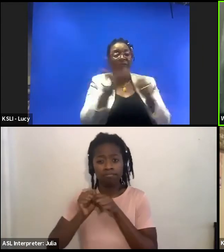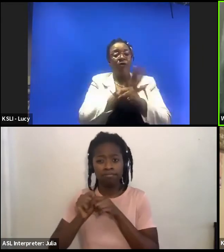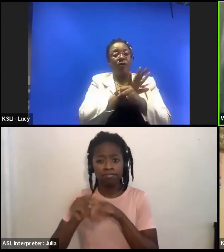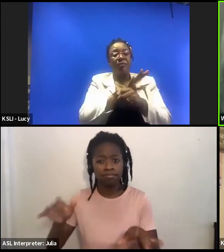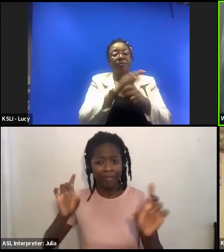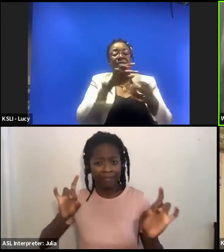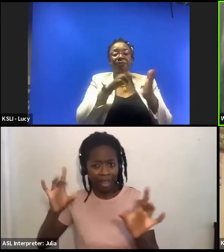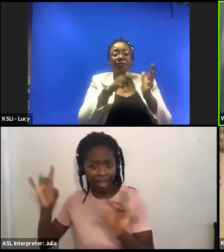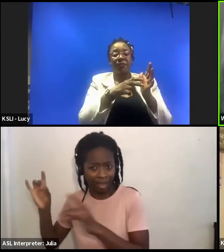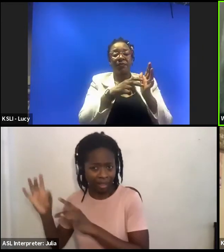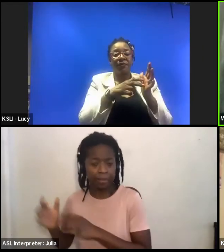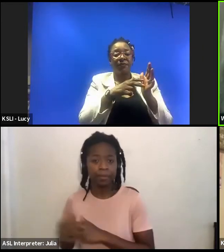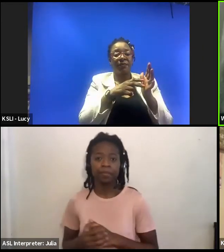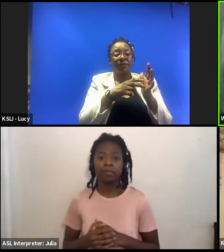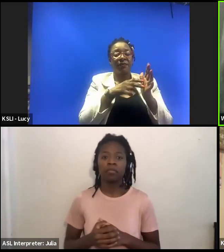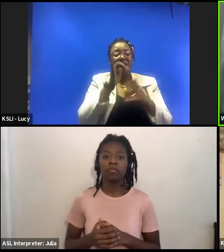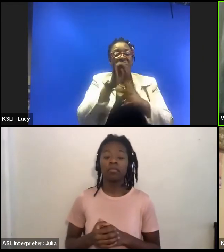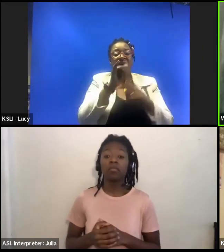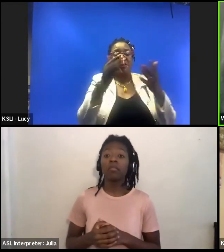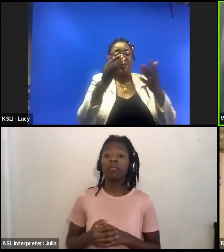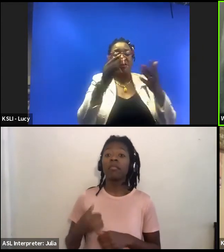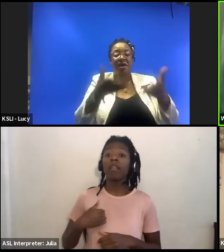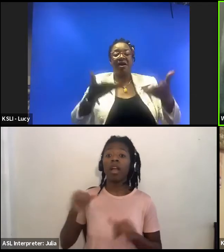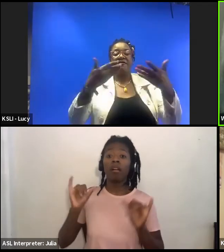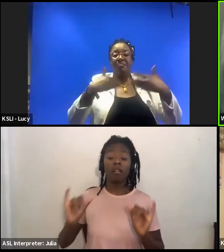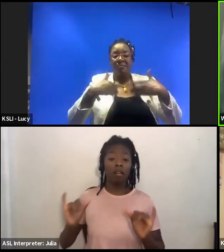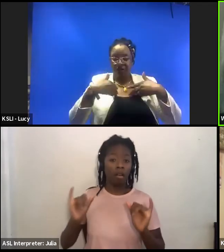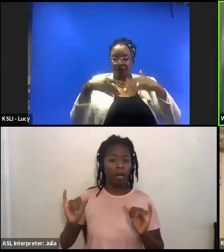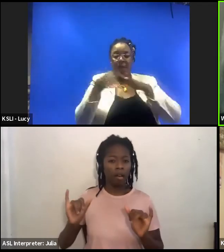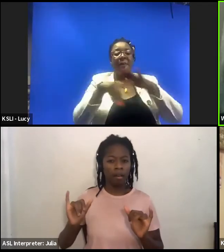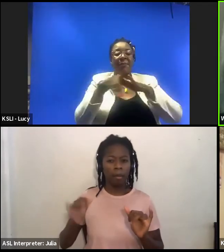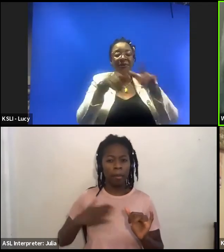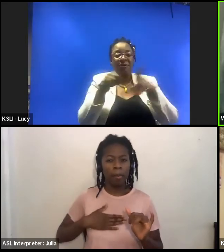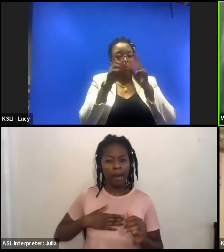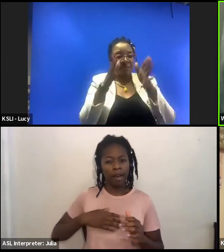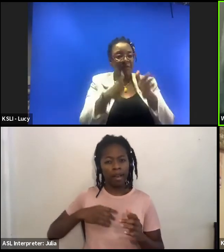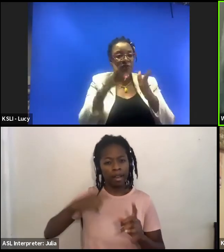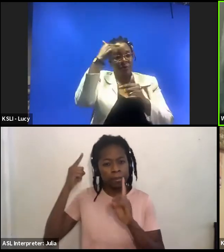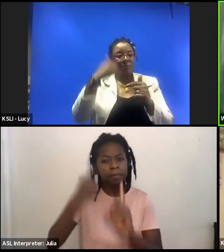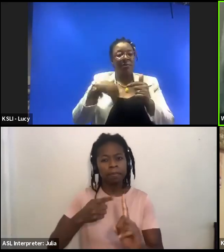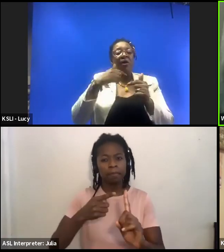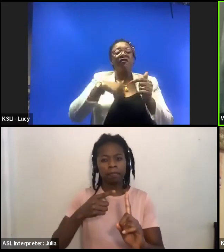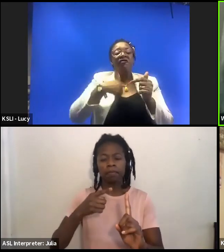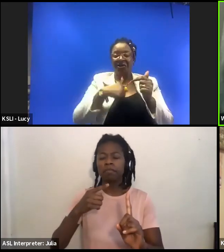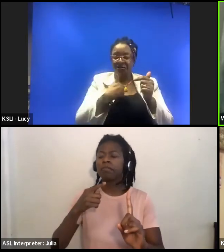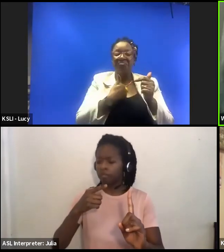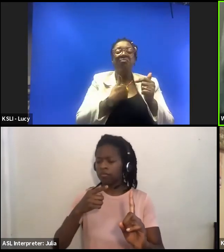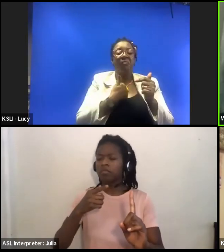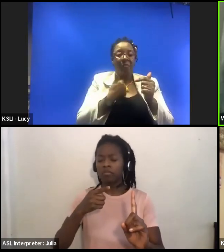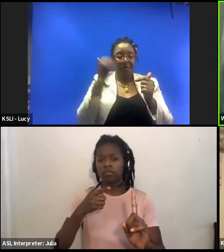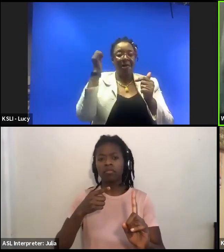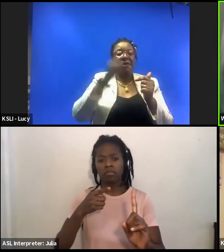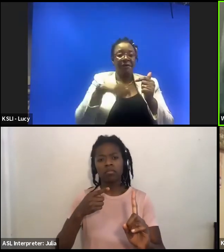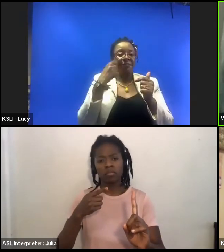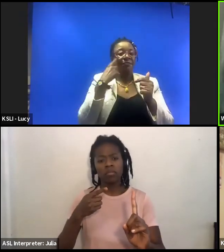That gave me purpose as a person because I felt like I'm now saying something. I'm actually talking about our stories